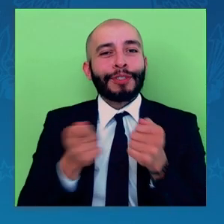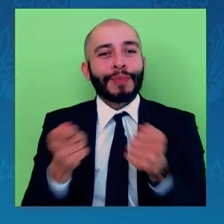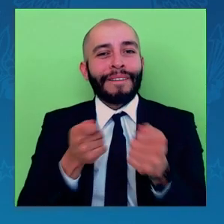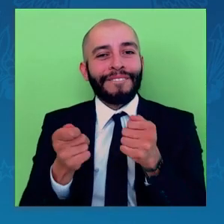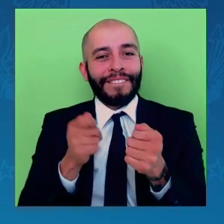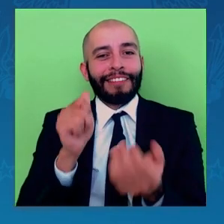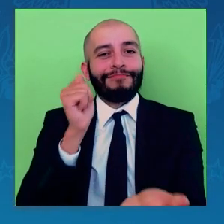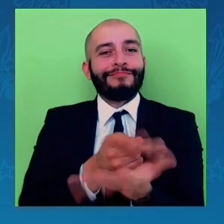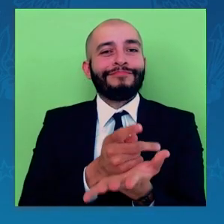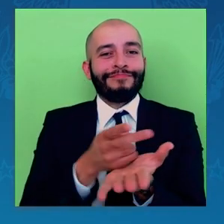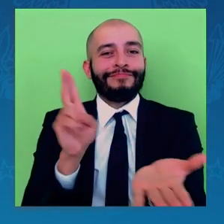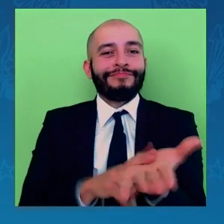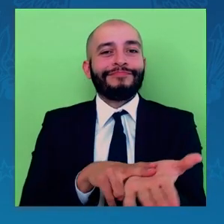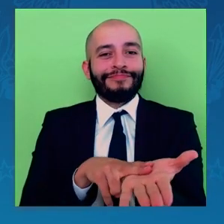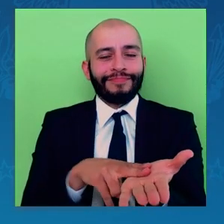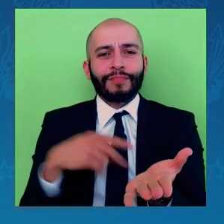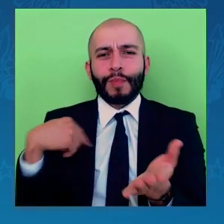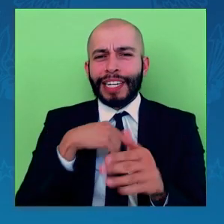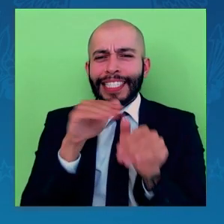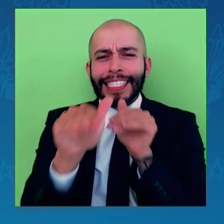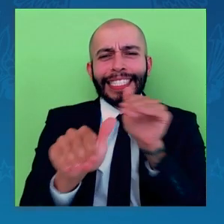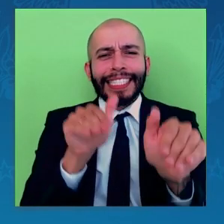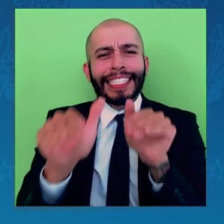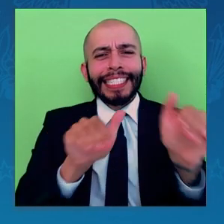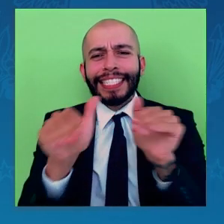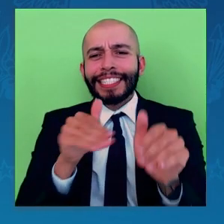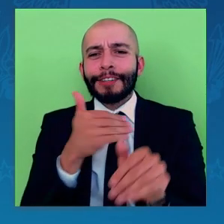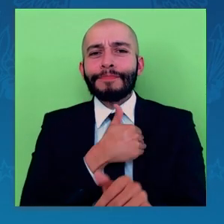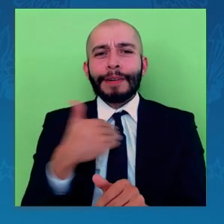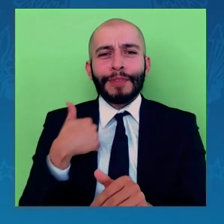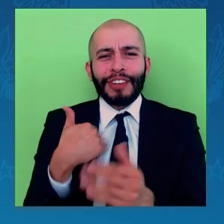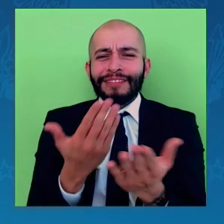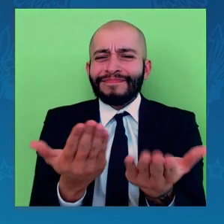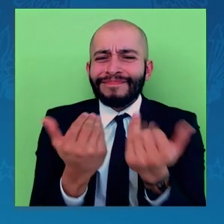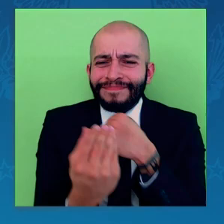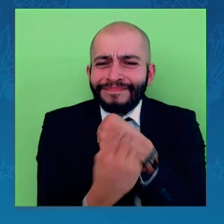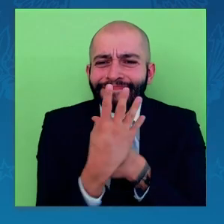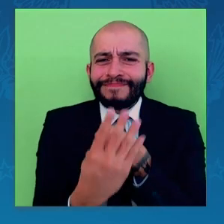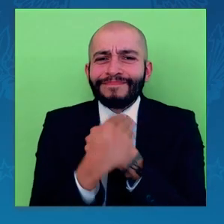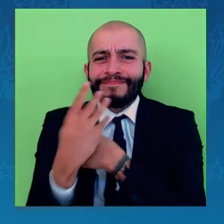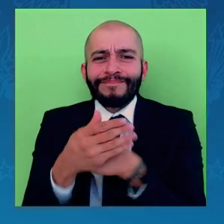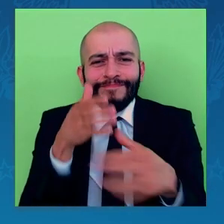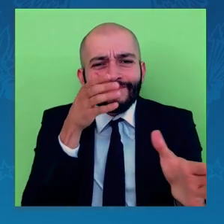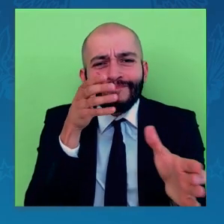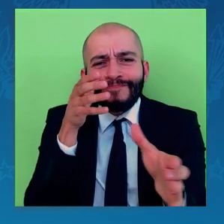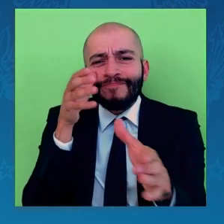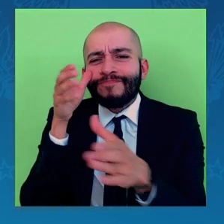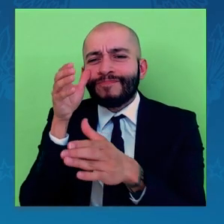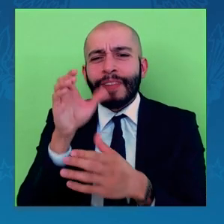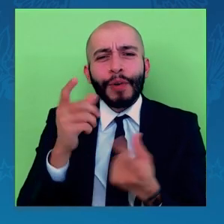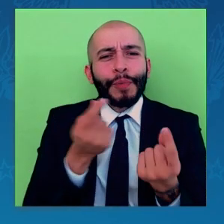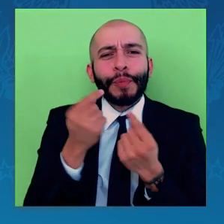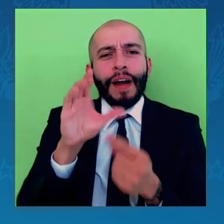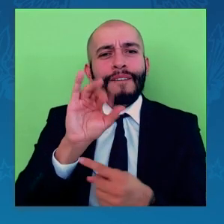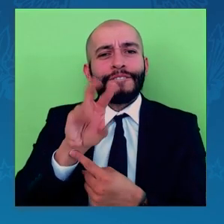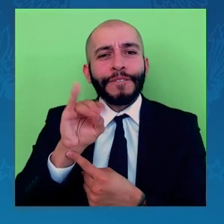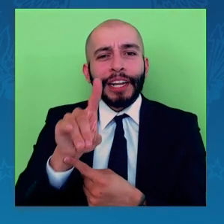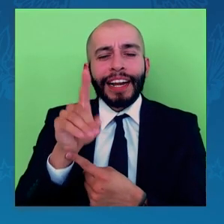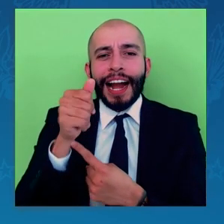to advise us not just on COVID-19 disparities, but on how we get at the root of all the disparities